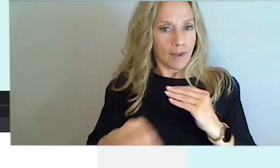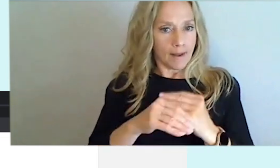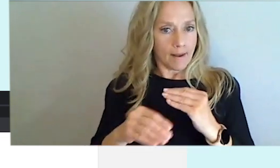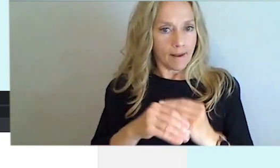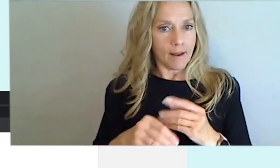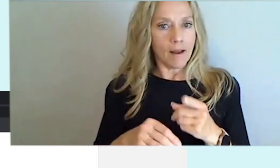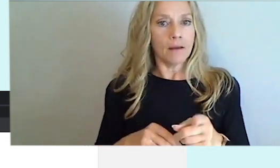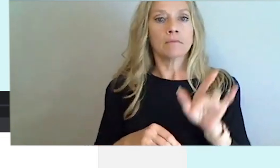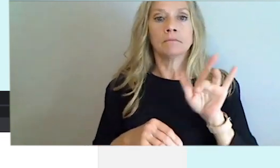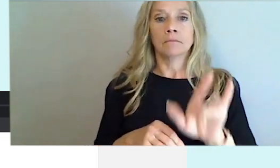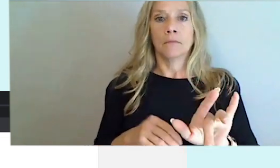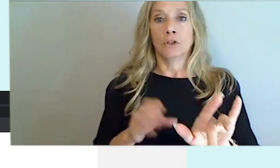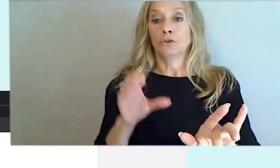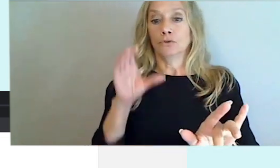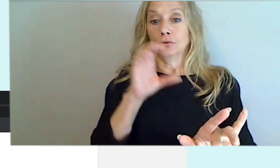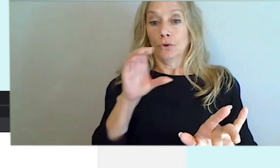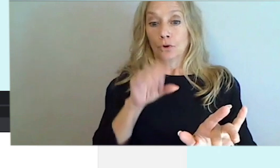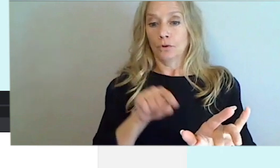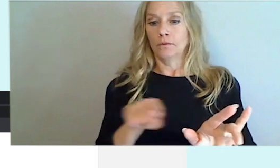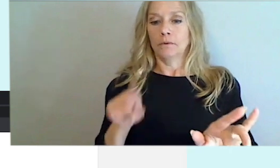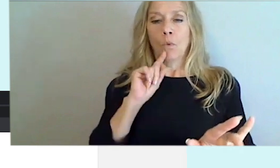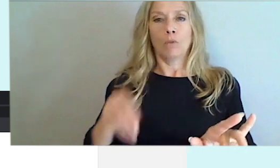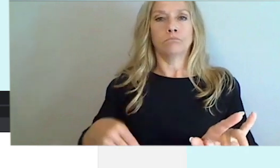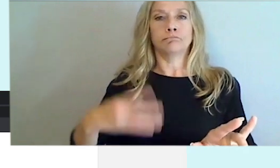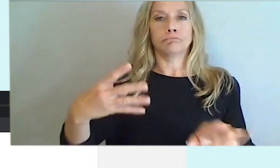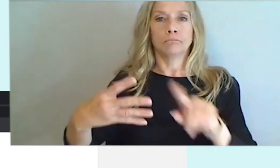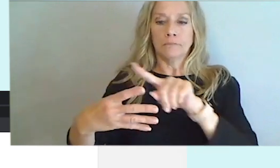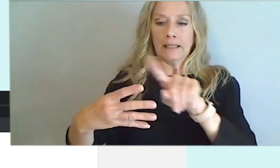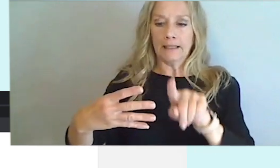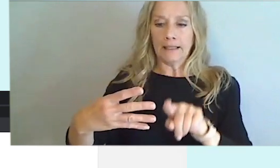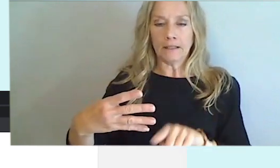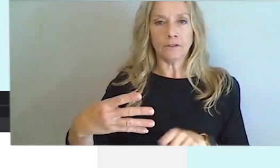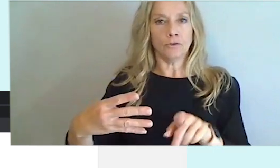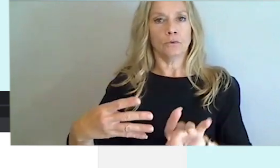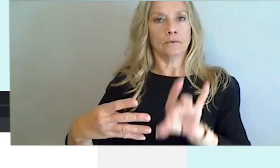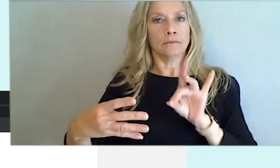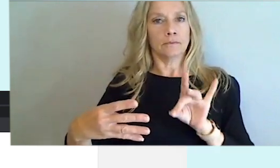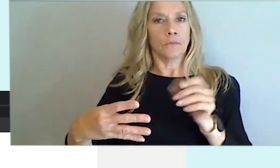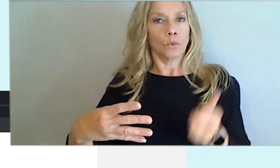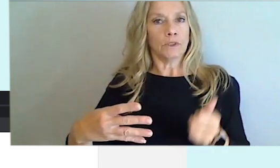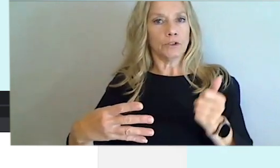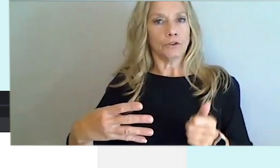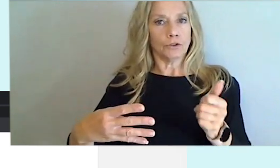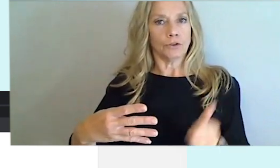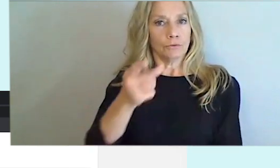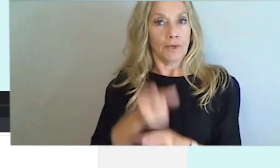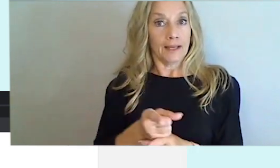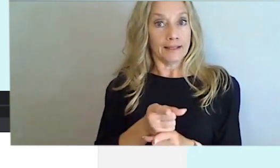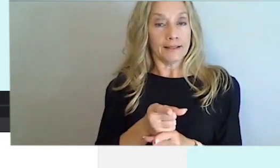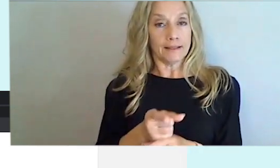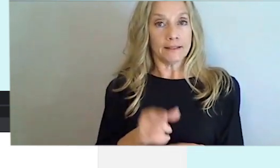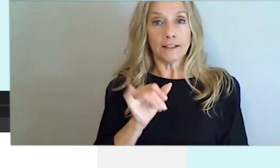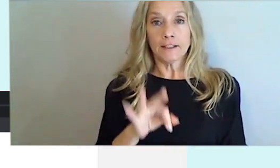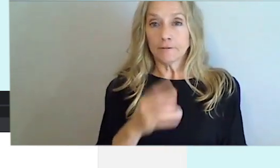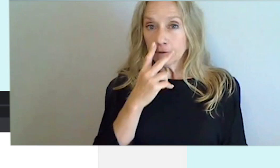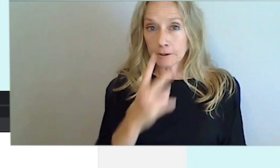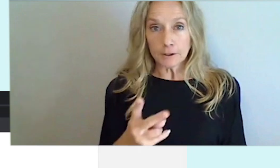It would then produce a list of options and you would select the correct option. If you don't see the correct bank listed, click,